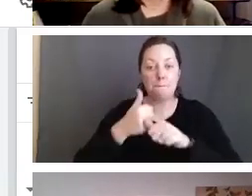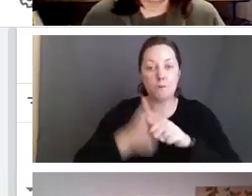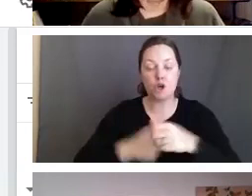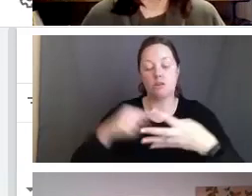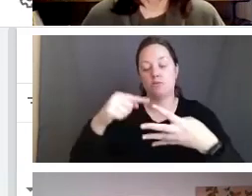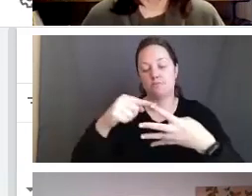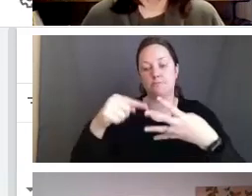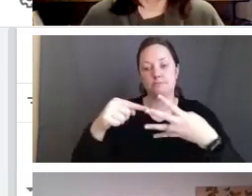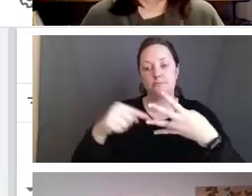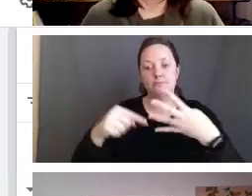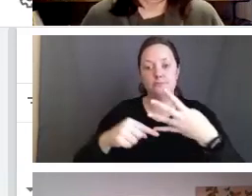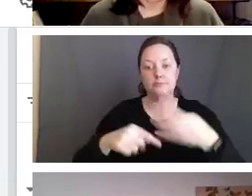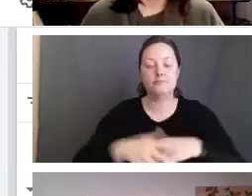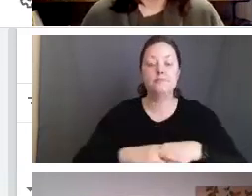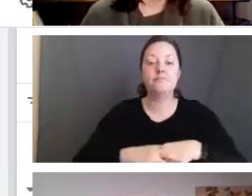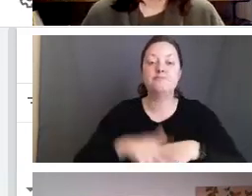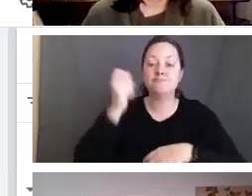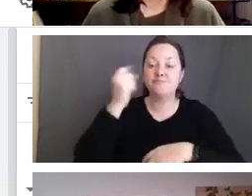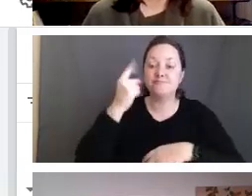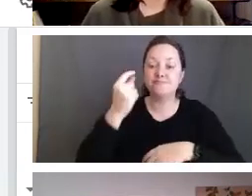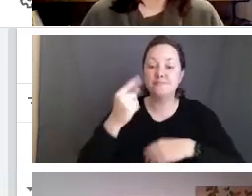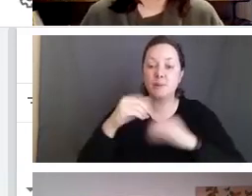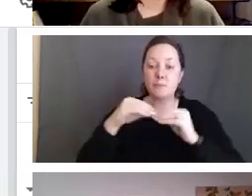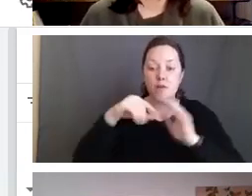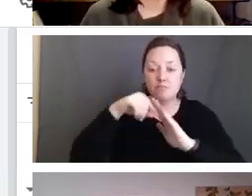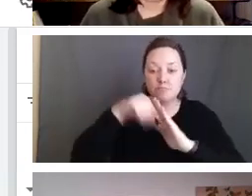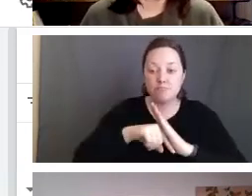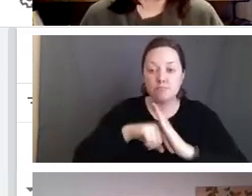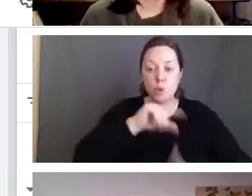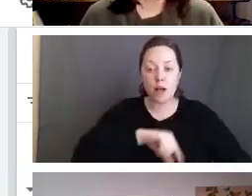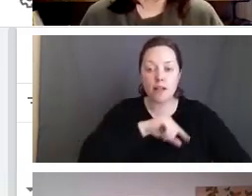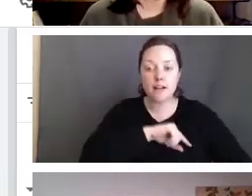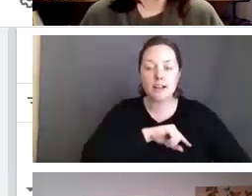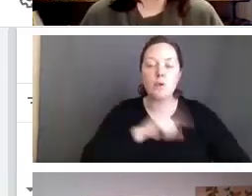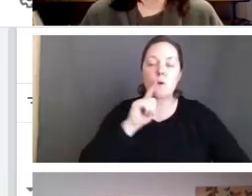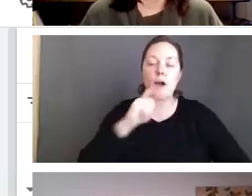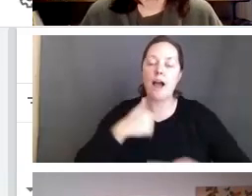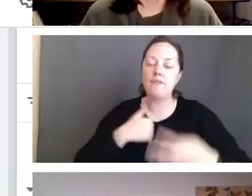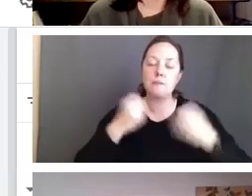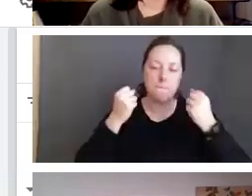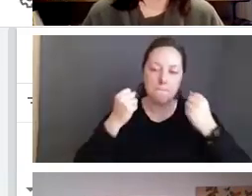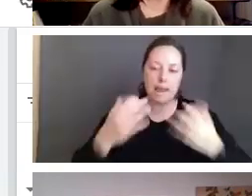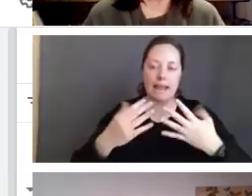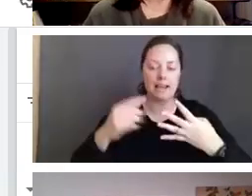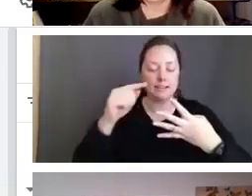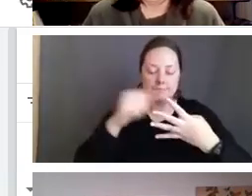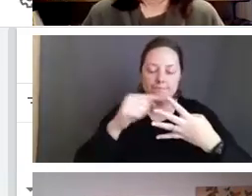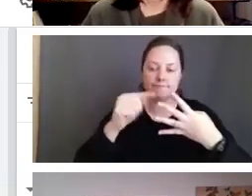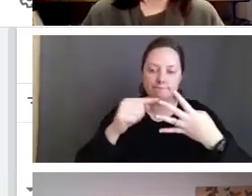As kind of a real cool feature, I think, on these portfolios. The calendar button is next.